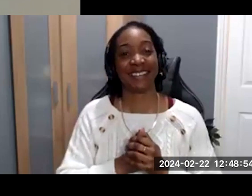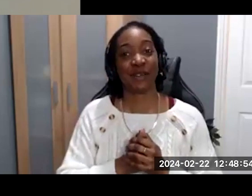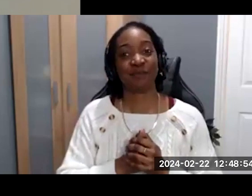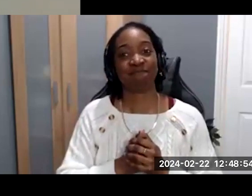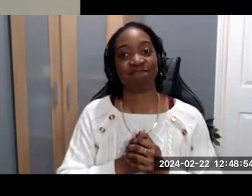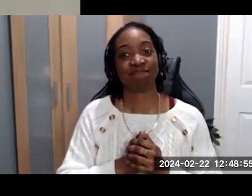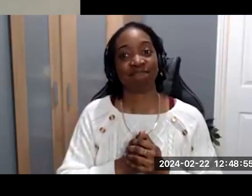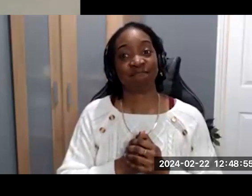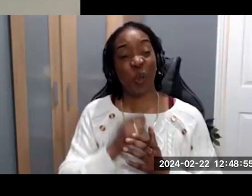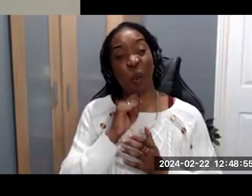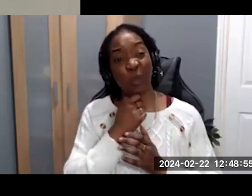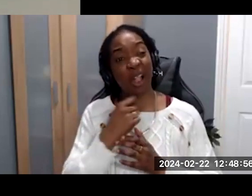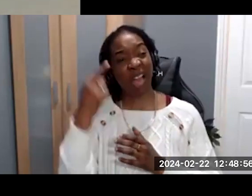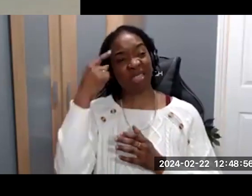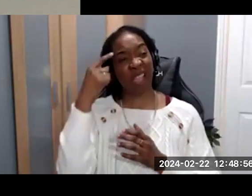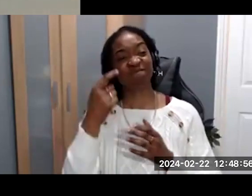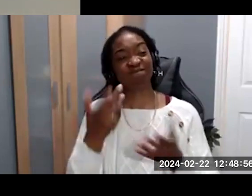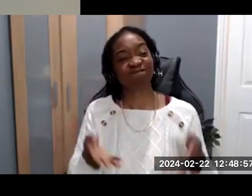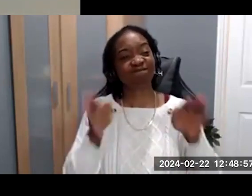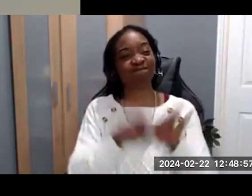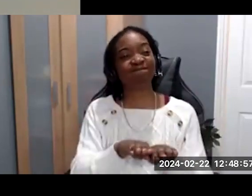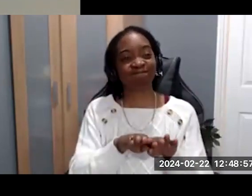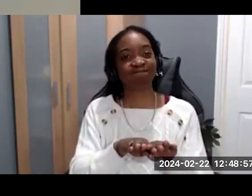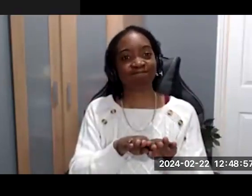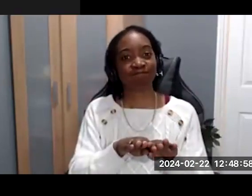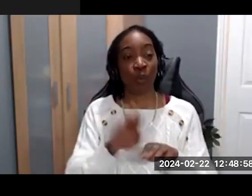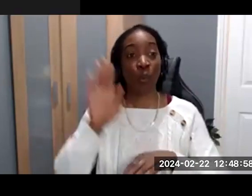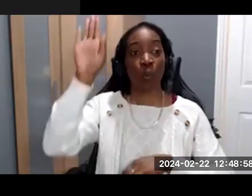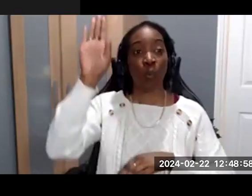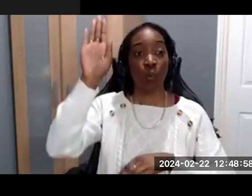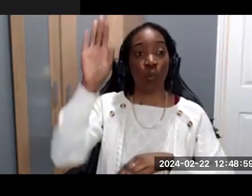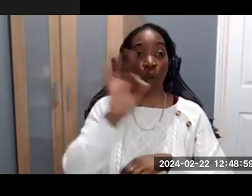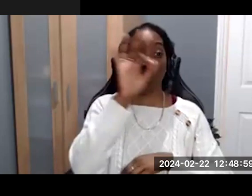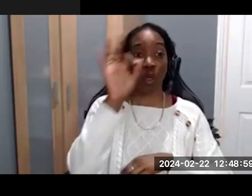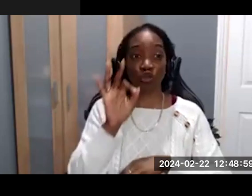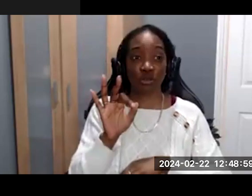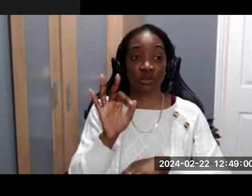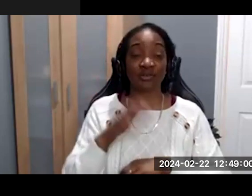then take the moment to wrap this up earlier than have questions oh we do Mo fabulous I had